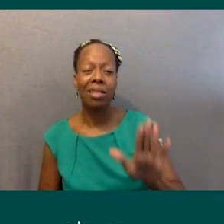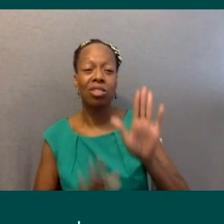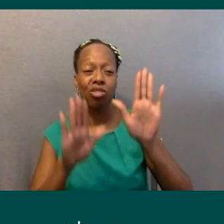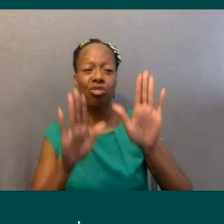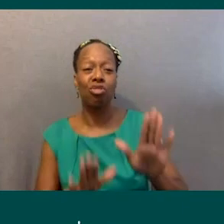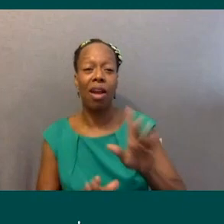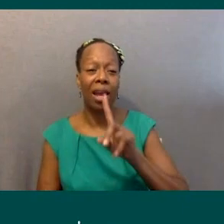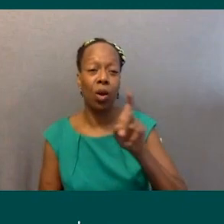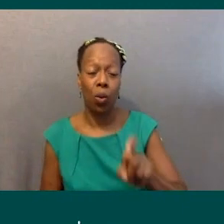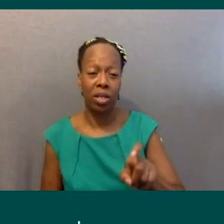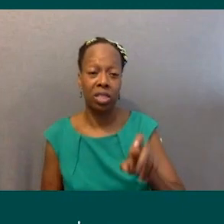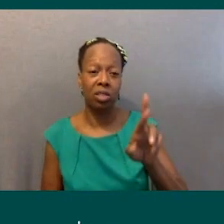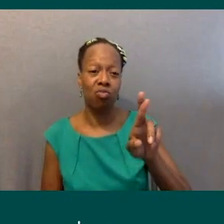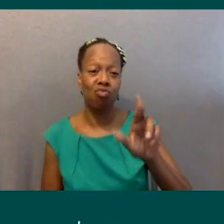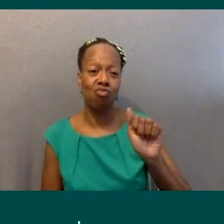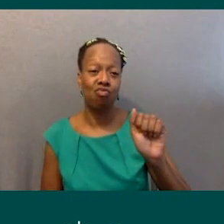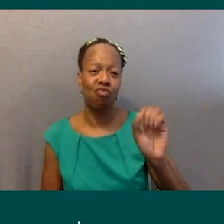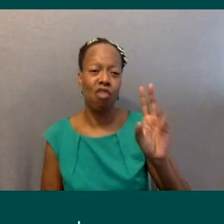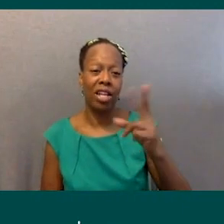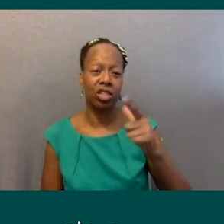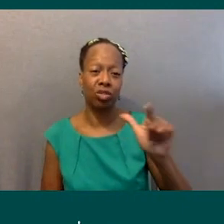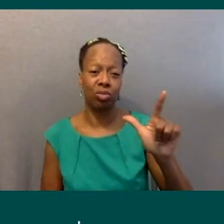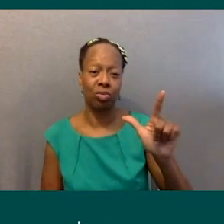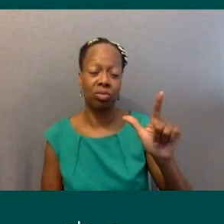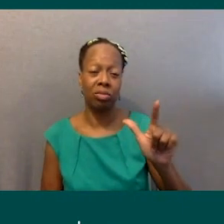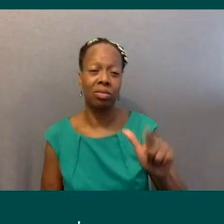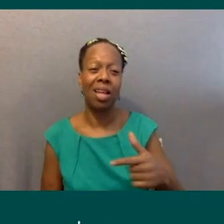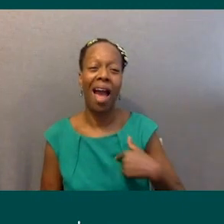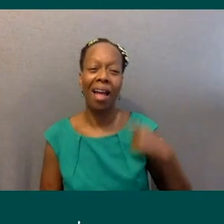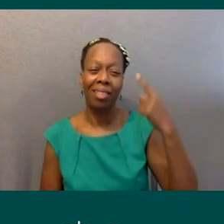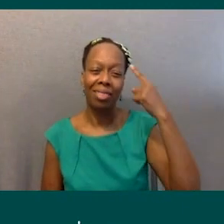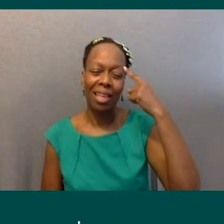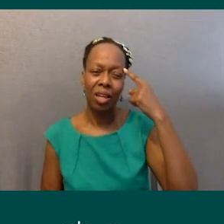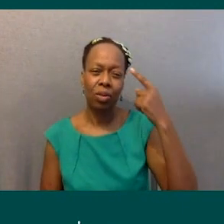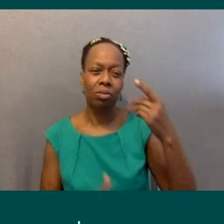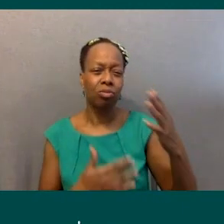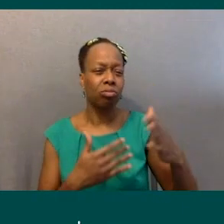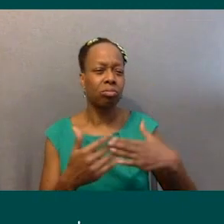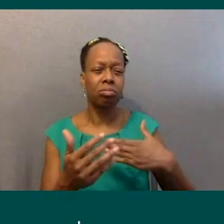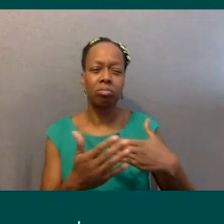First of all, I think, and we've discussed this in other seminars and other opportunities,